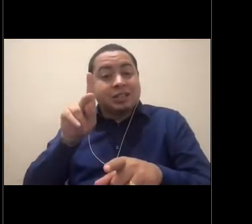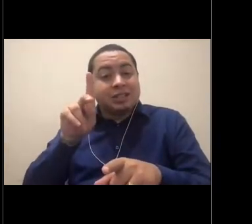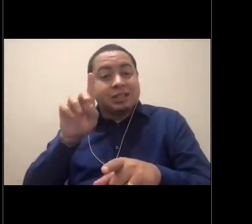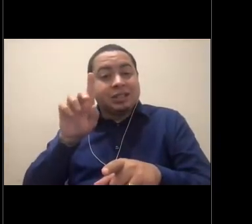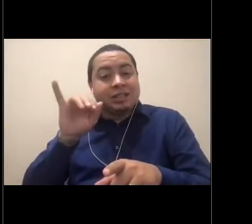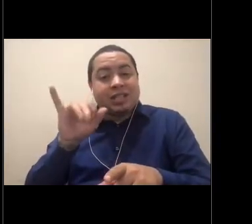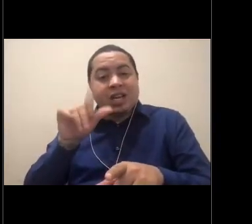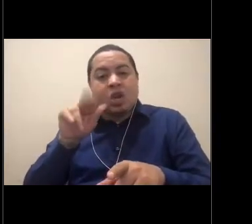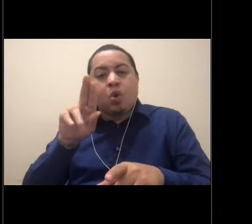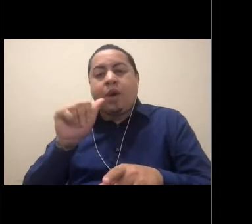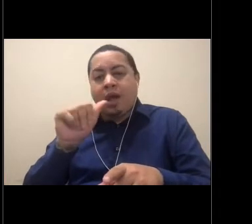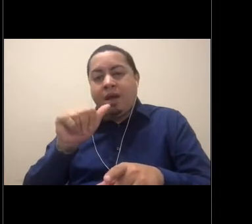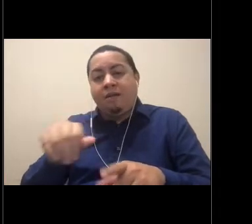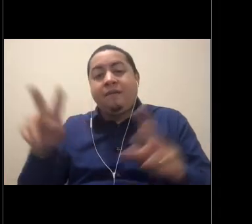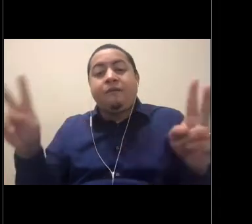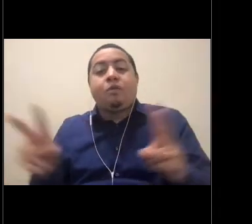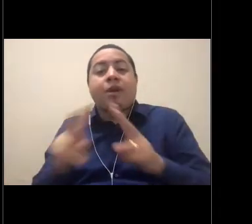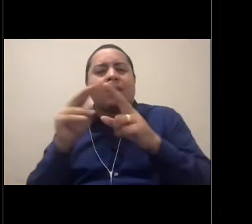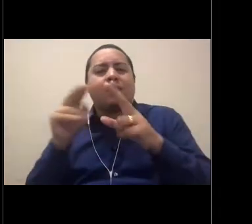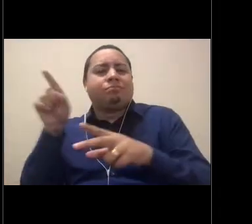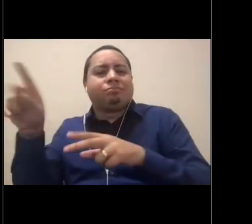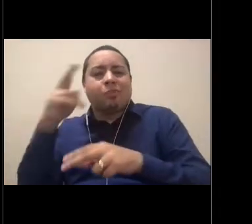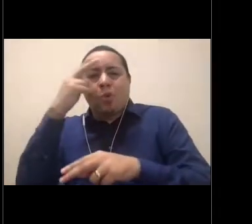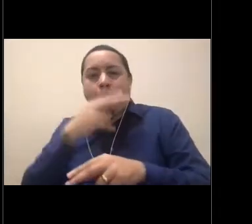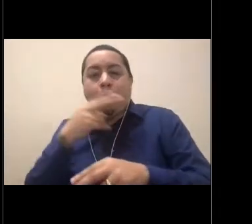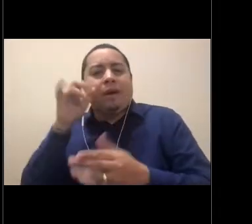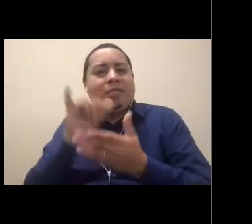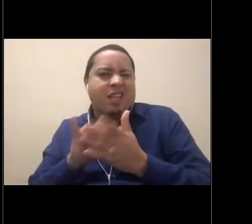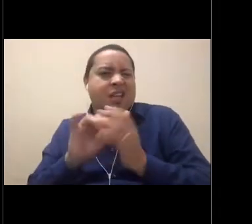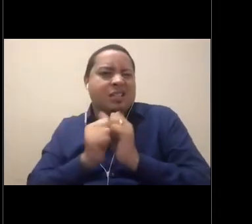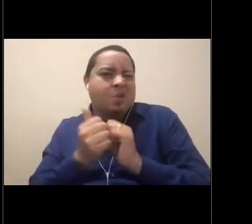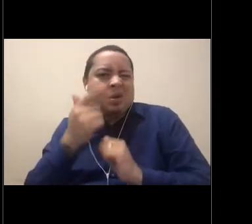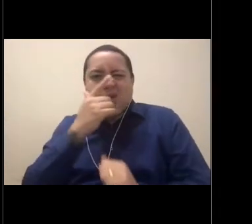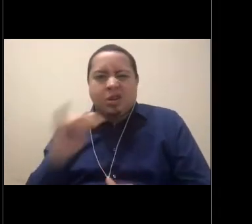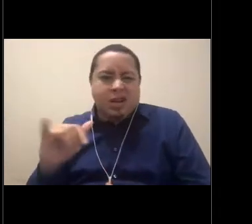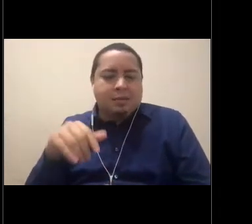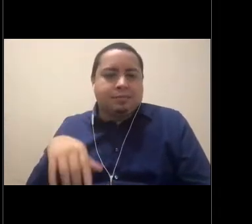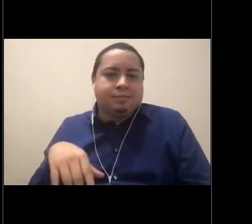And it normally that's the extent of the eruption. It's lava and there's no ash threat.